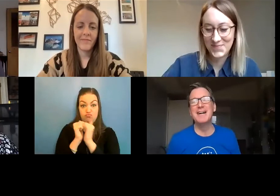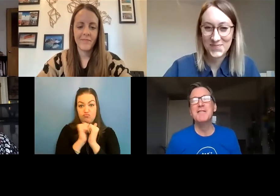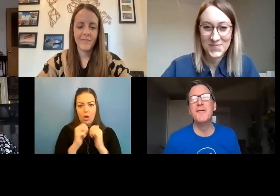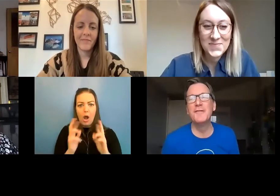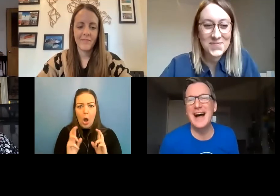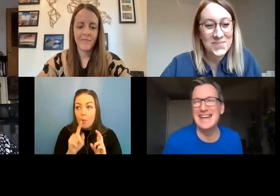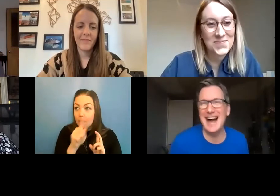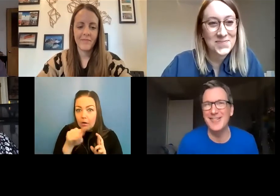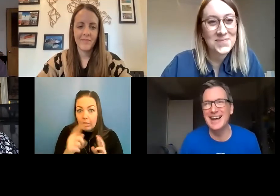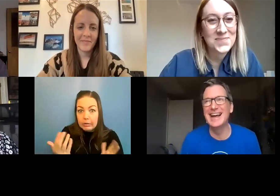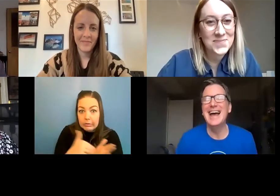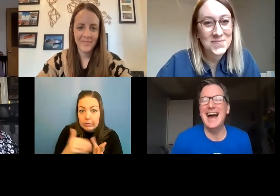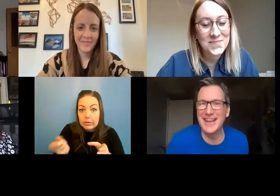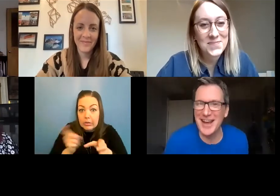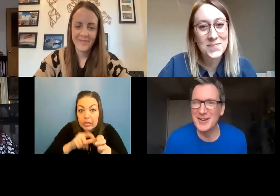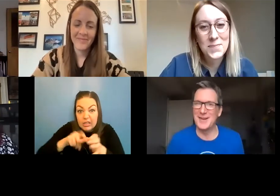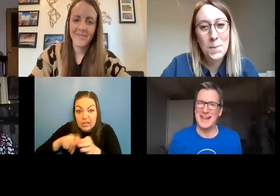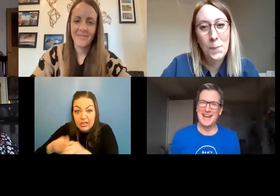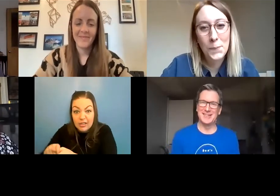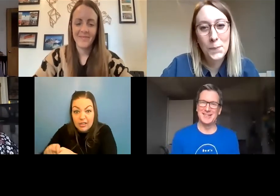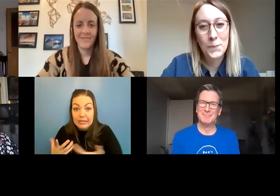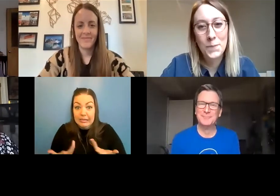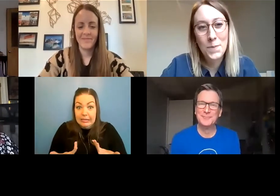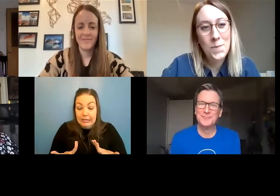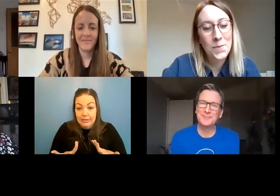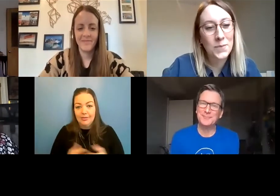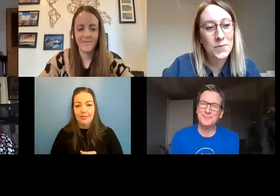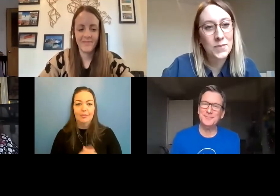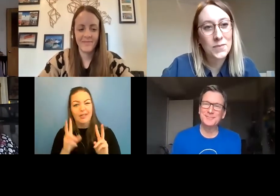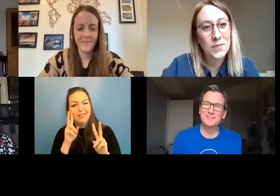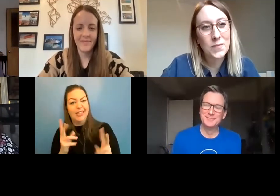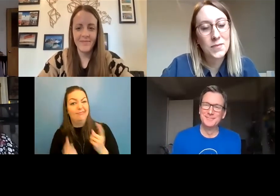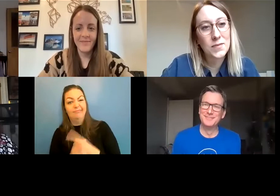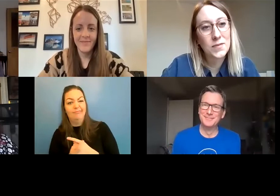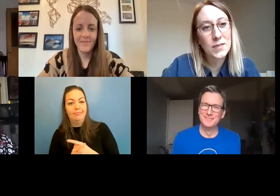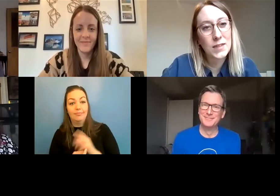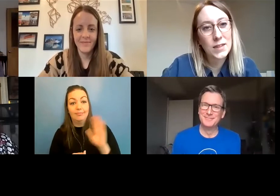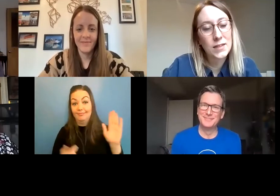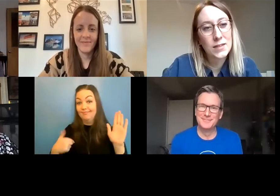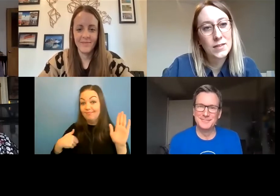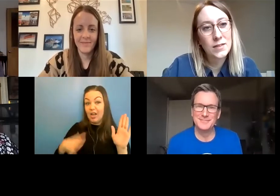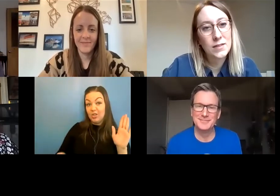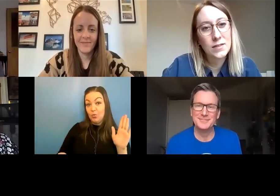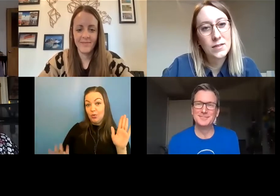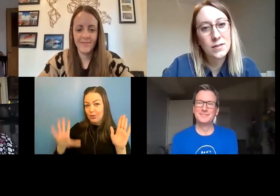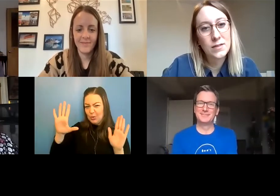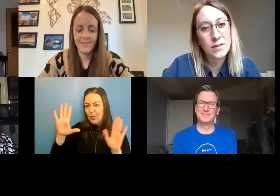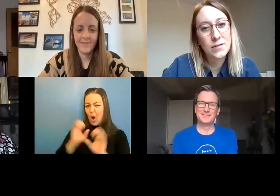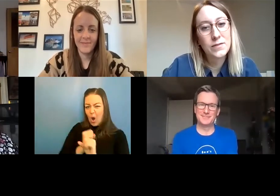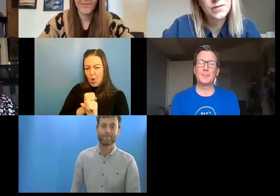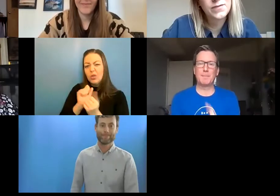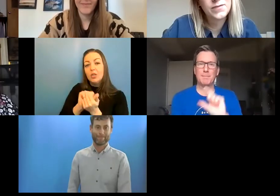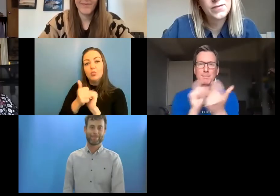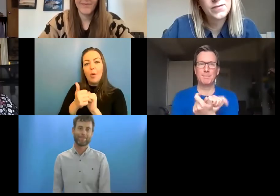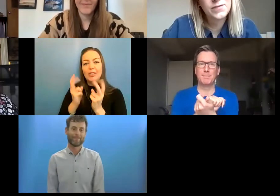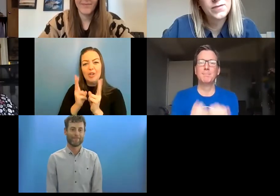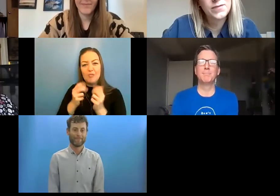timezones as possible. So I'm just hoping people show up! We'll see how it goes when it goes.